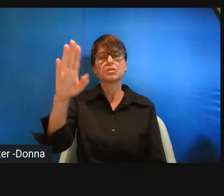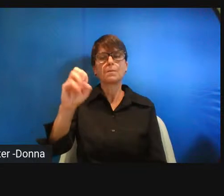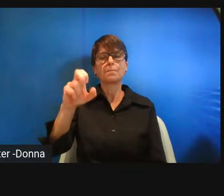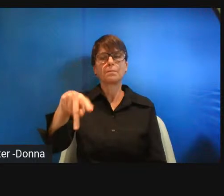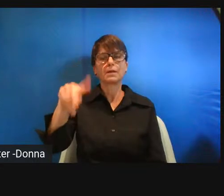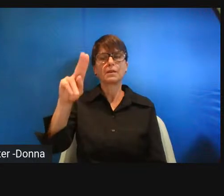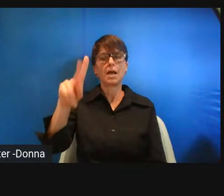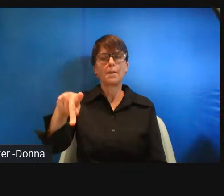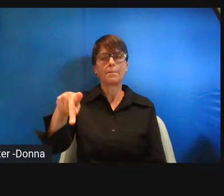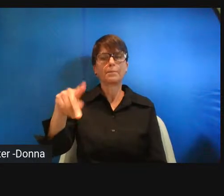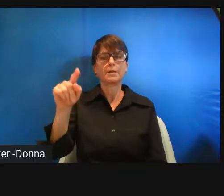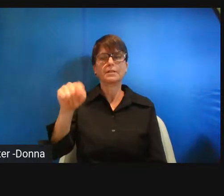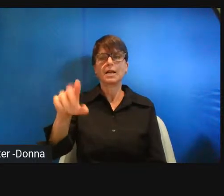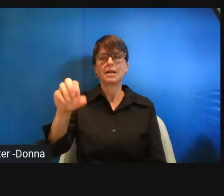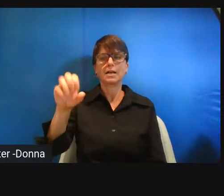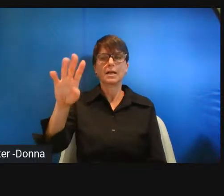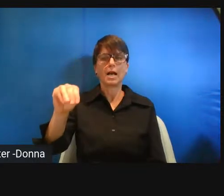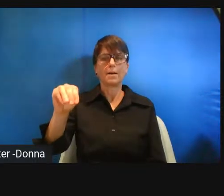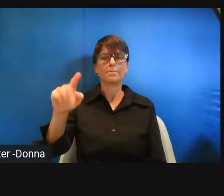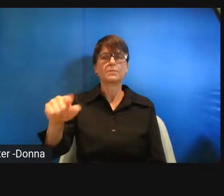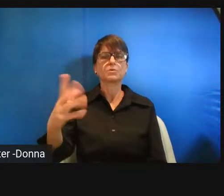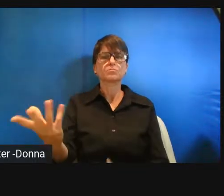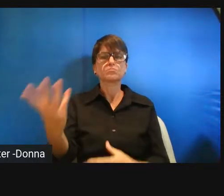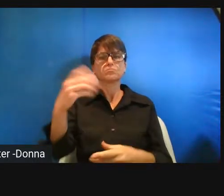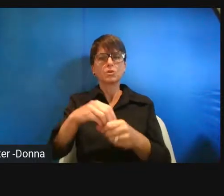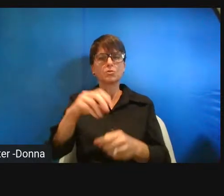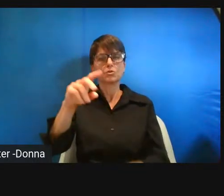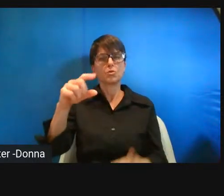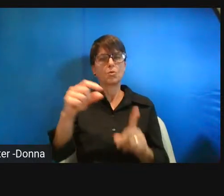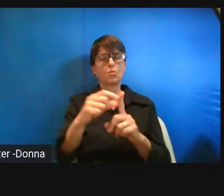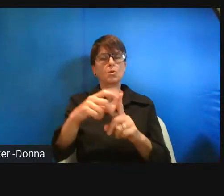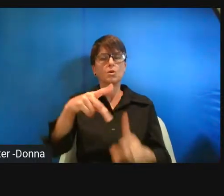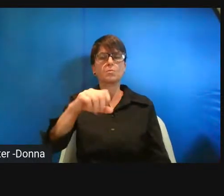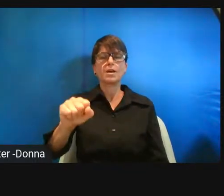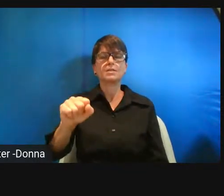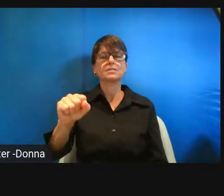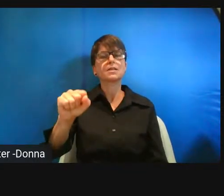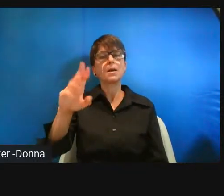Accessibility team provides accessibility expertise across the project to improve the accessibility of WordPress